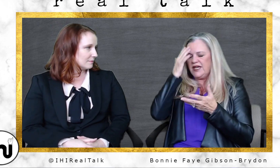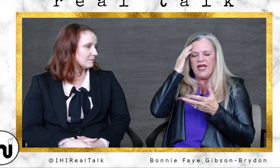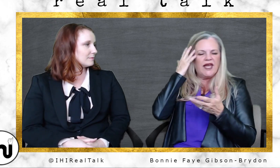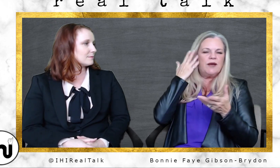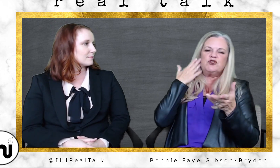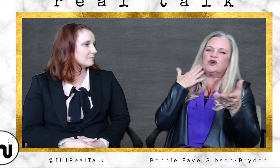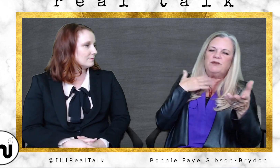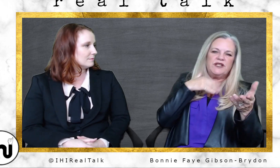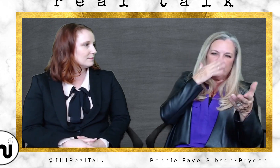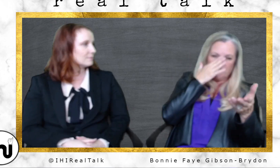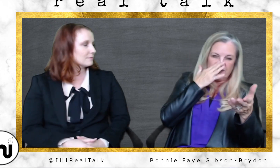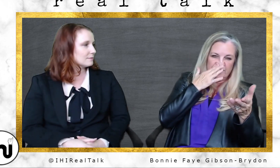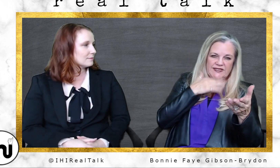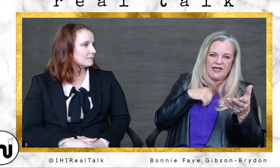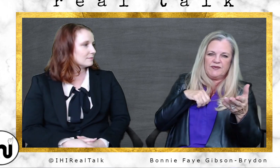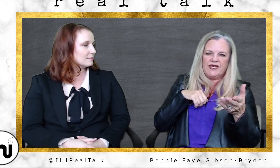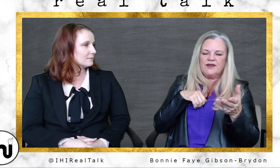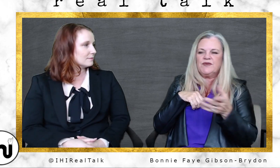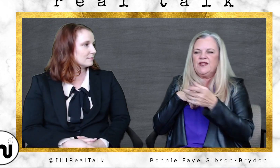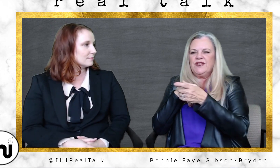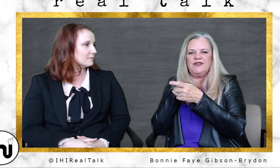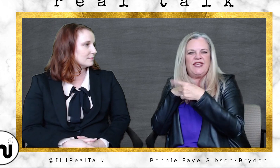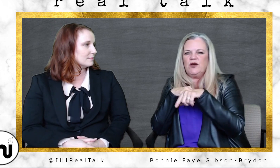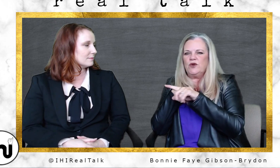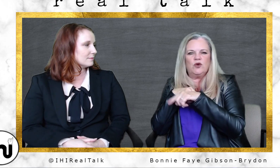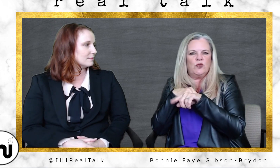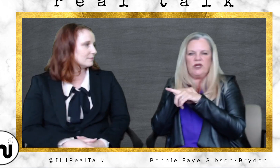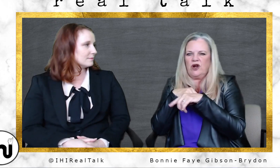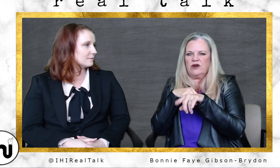And I'm sure many of you have done the same thing. They don't know who we are, and